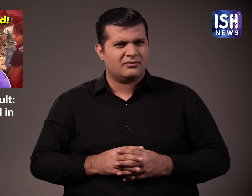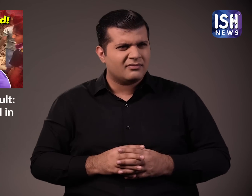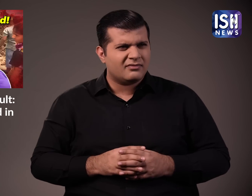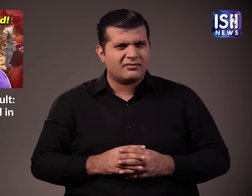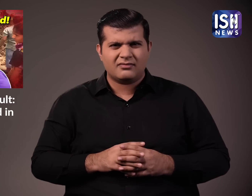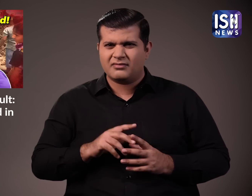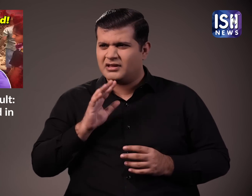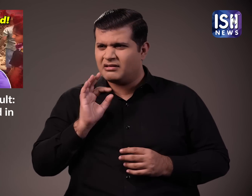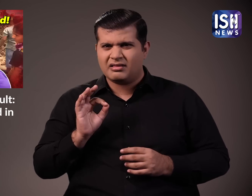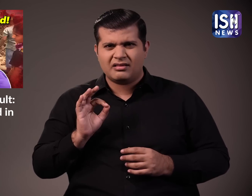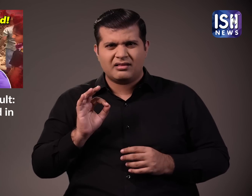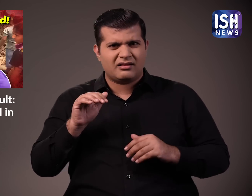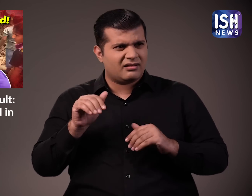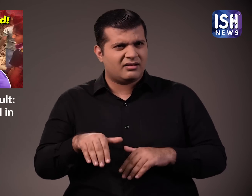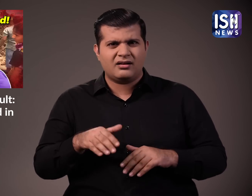Strange! Buried?